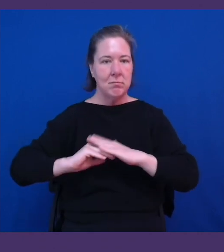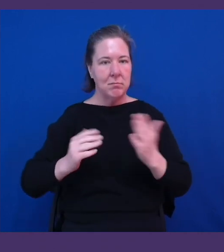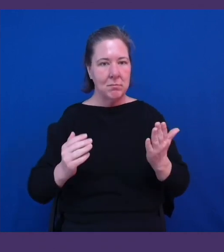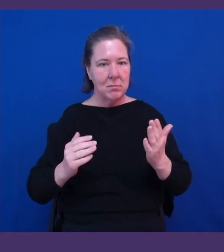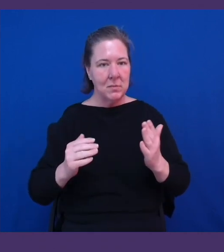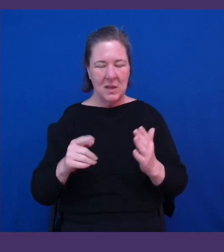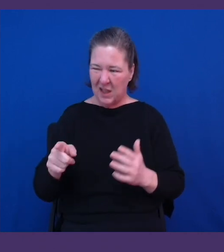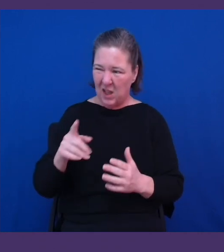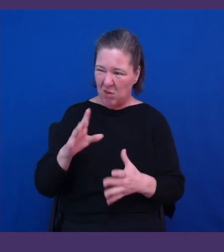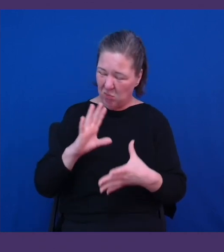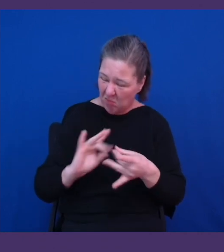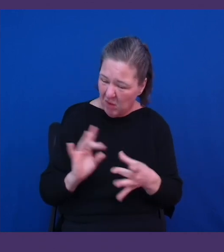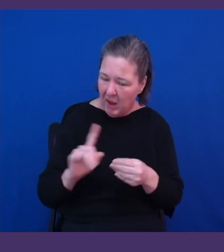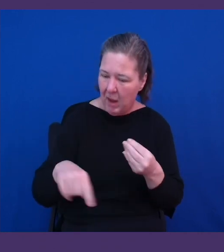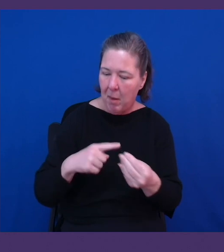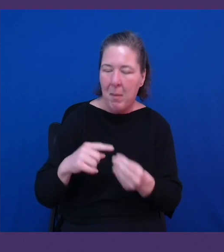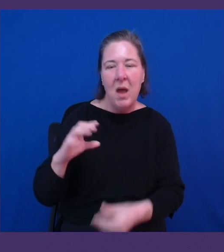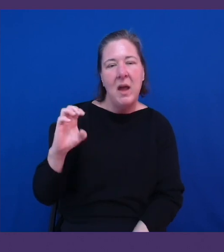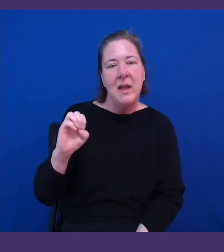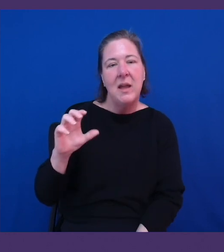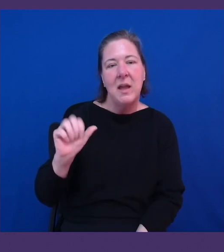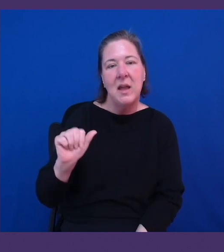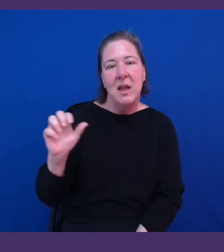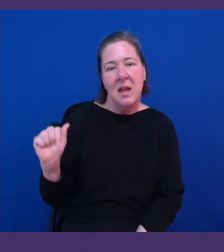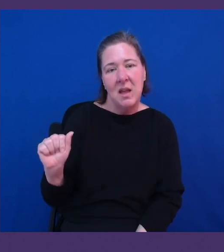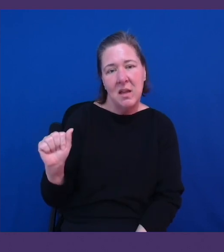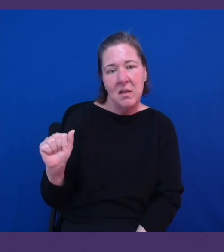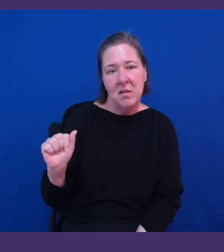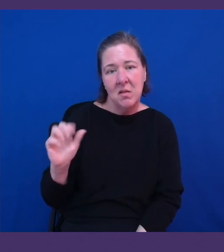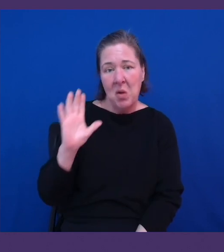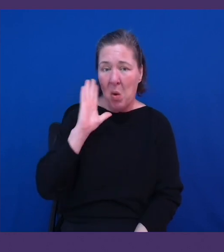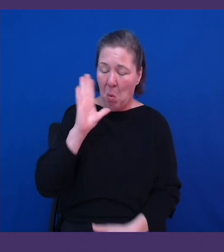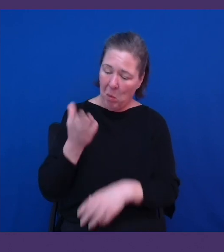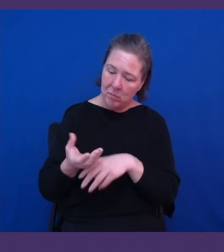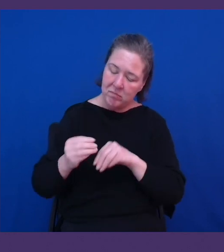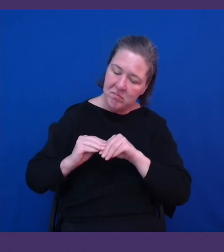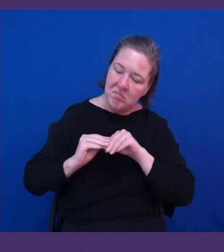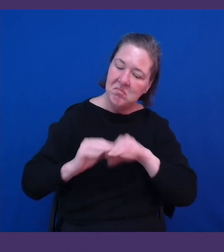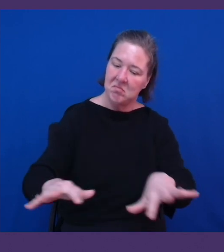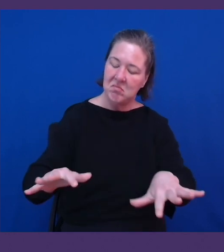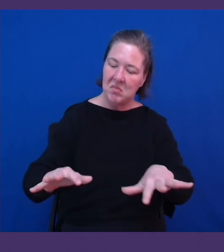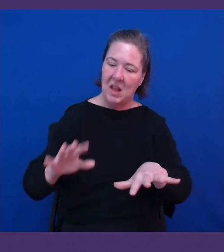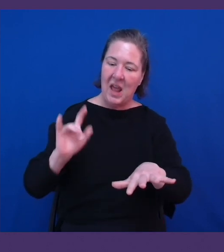how the EAA will be enforced and the surveillance process that it describes?